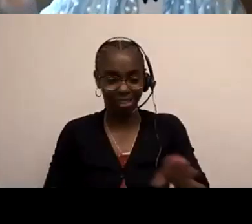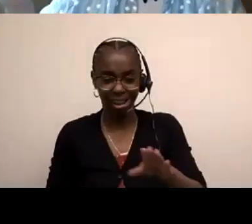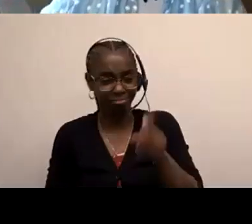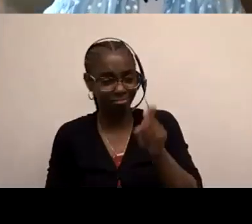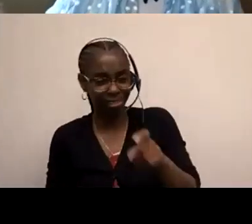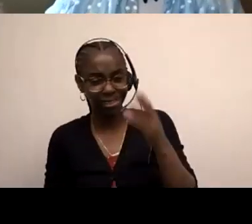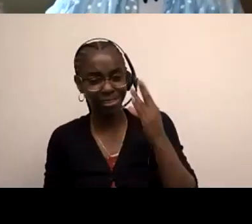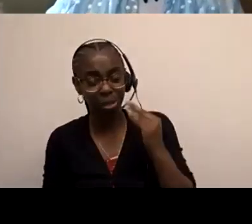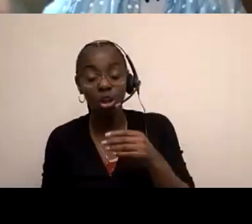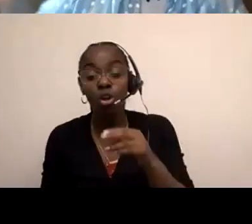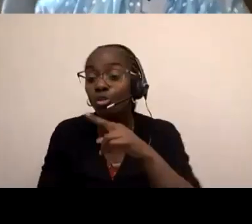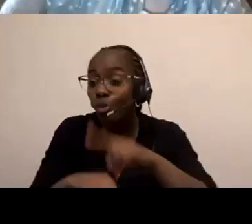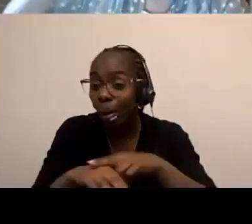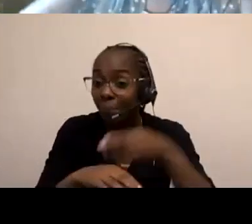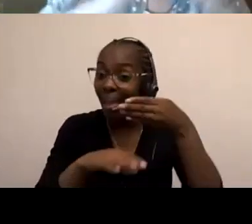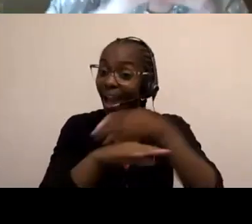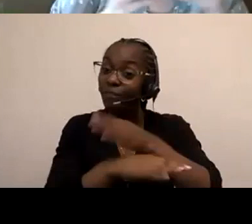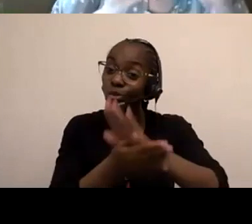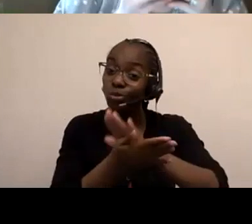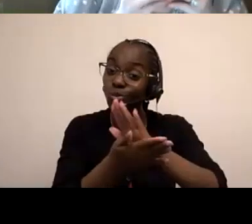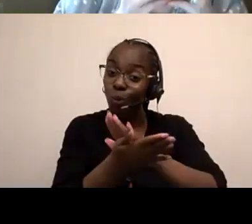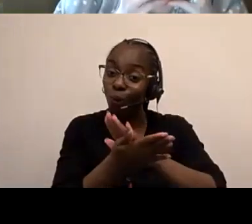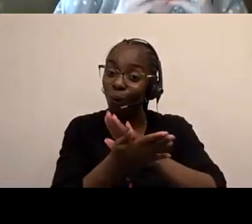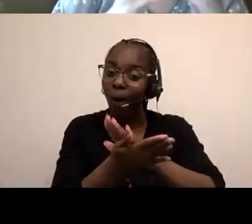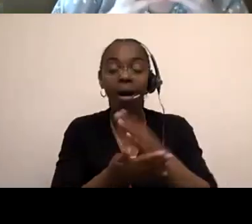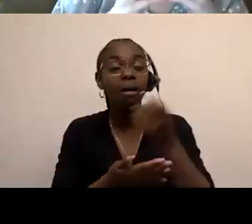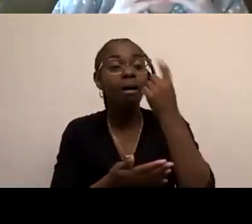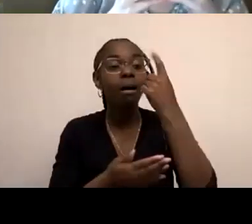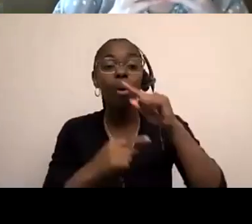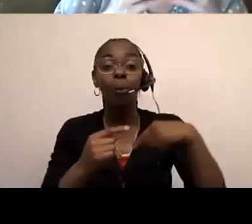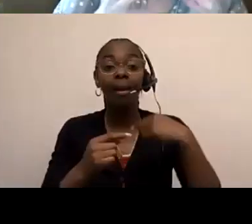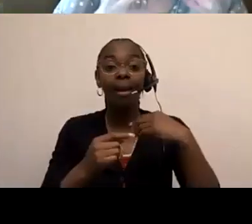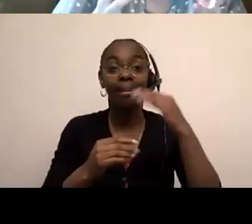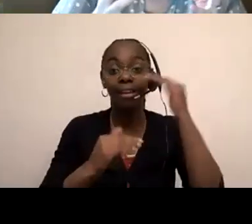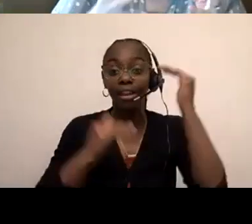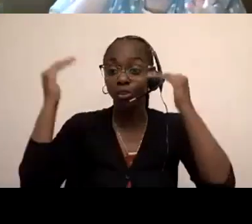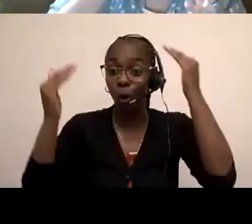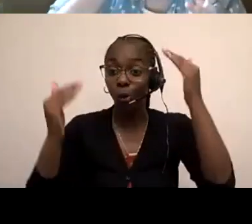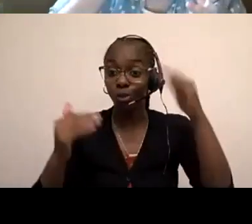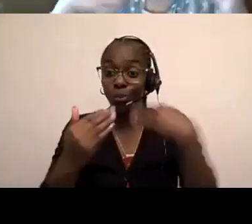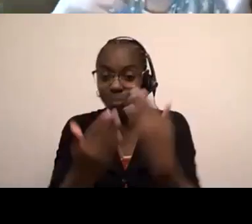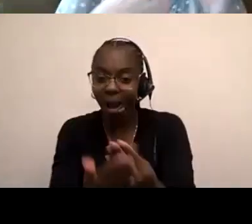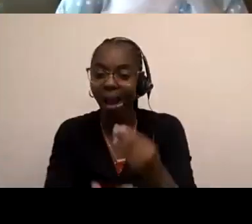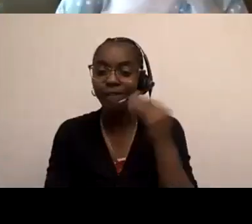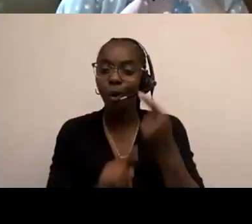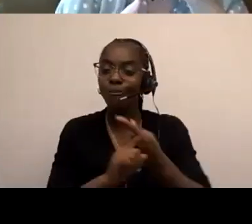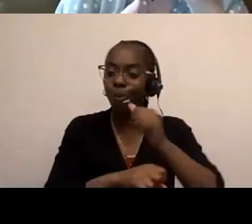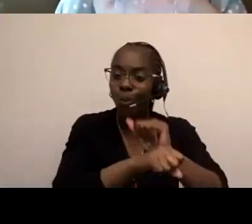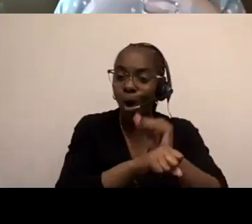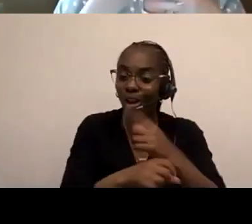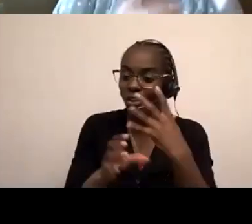AFTER SCHOOL WHEN THE ADULTS ARE HOME FINALLY IN MOSTR HOMES THEY ARE GETTING ATTENTION. MAKING DINNER TOGETHER